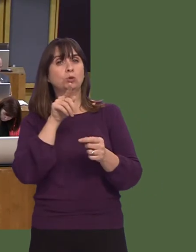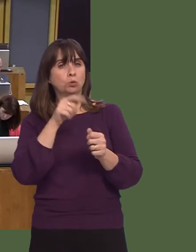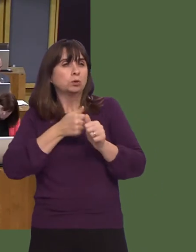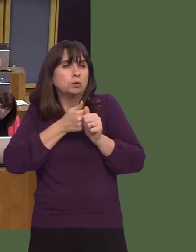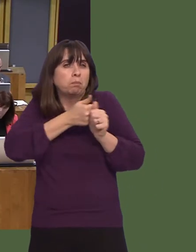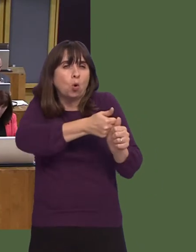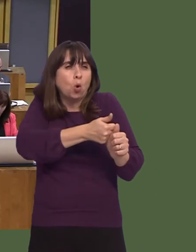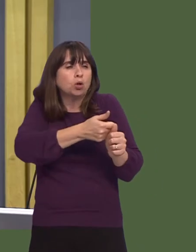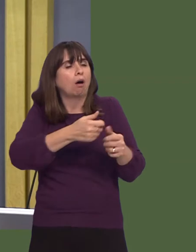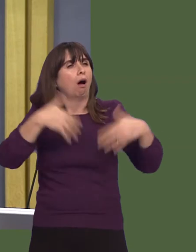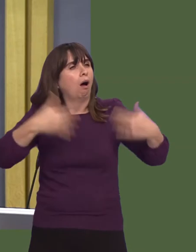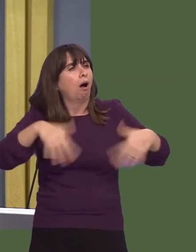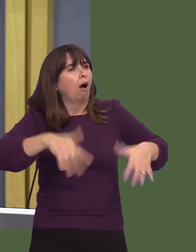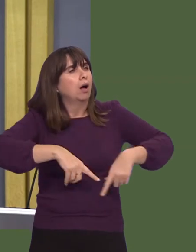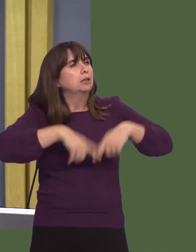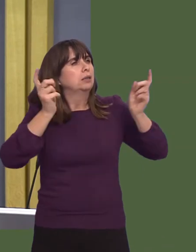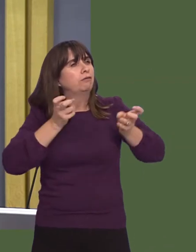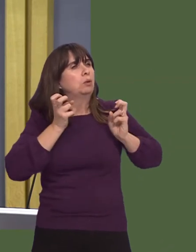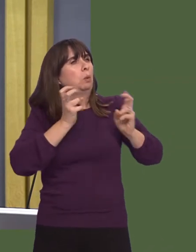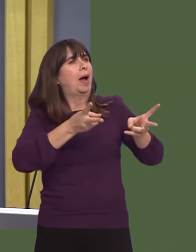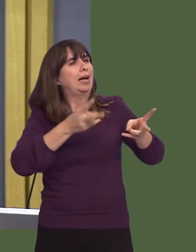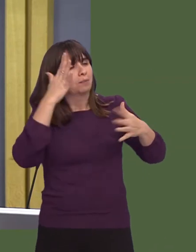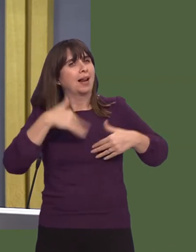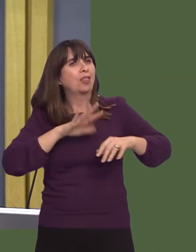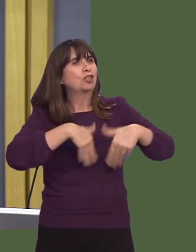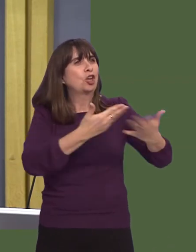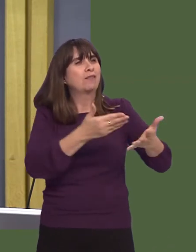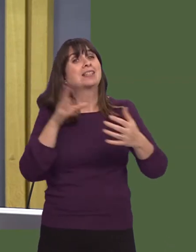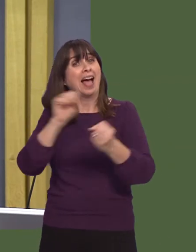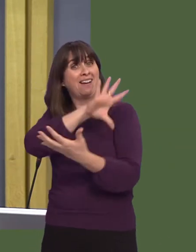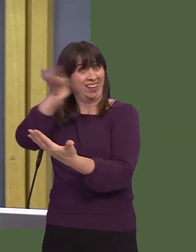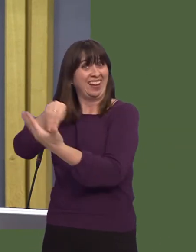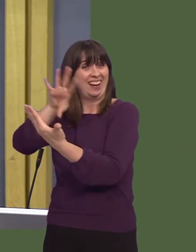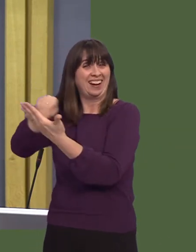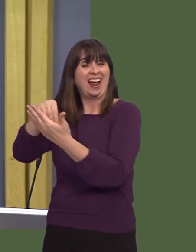mental health services is also a strand of 'Our Valleys, Our Future'. Cwm Taf university